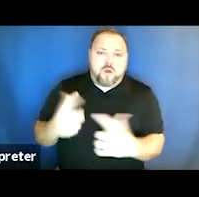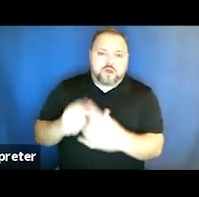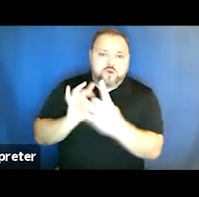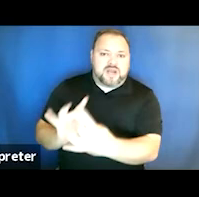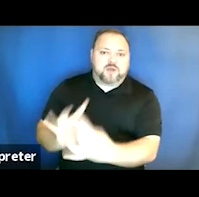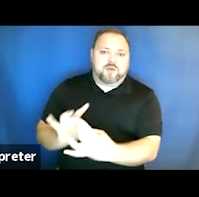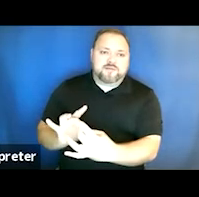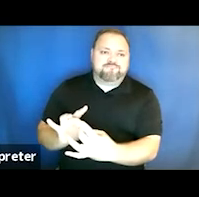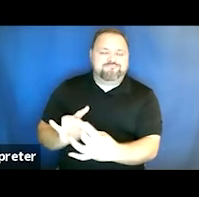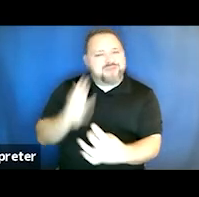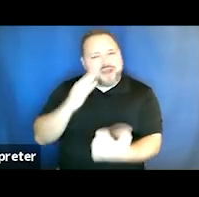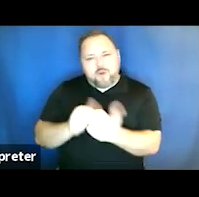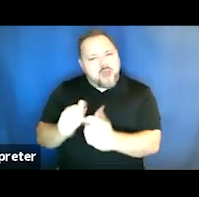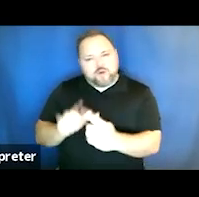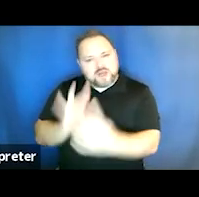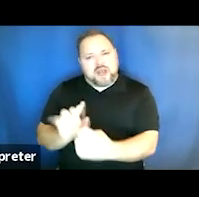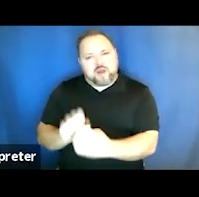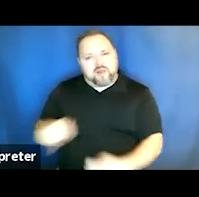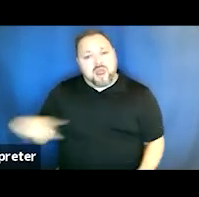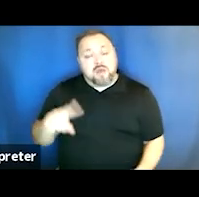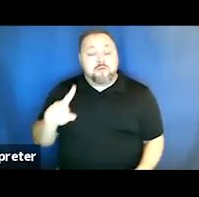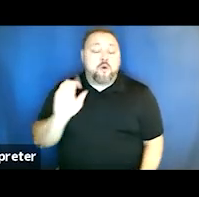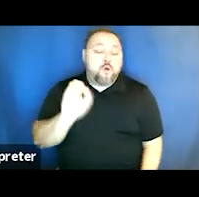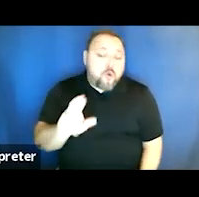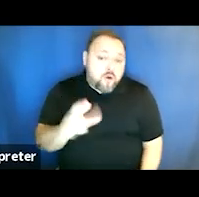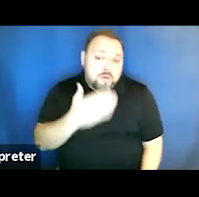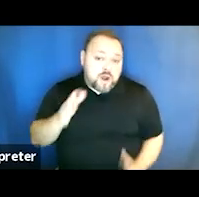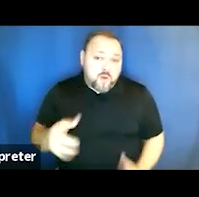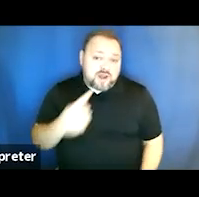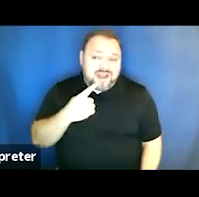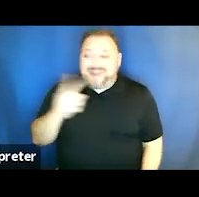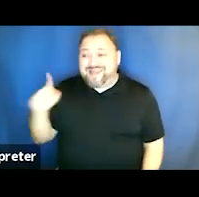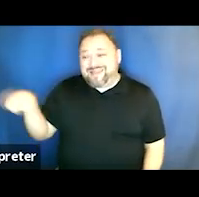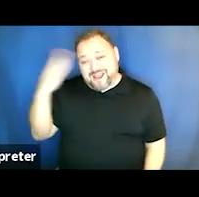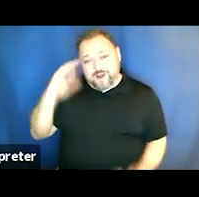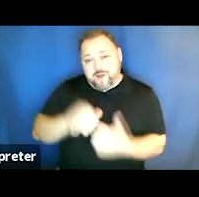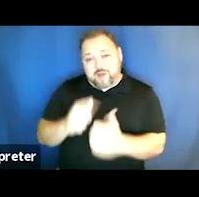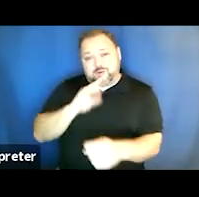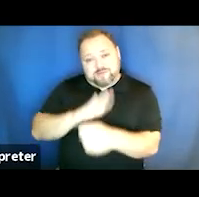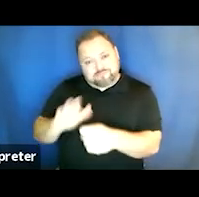but I didn't know how to connect with them or better yet, they didn't know how to adequately connect with me.